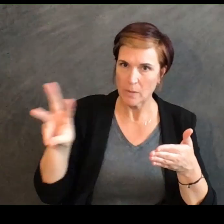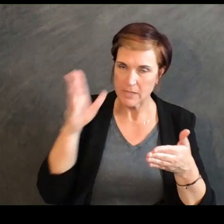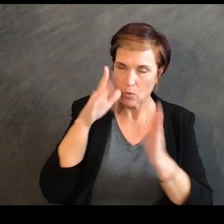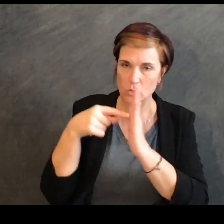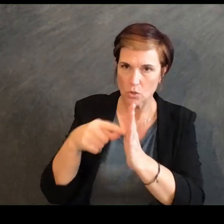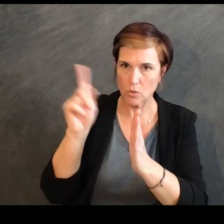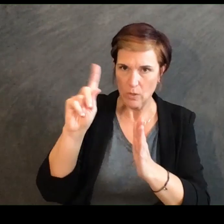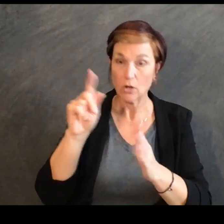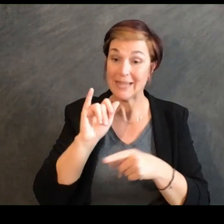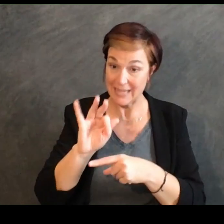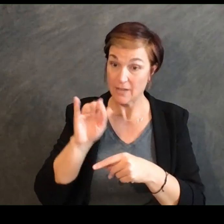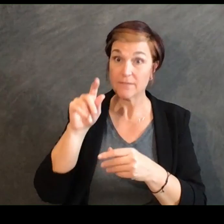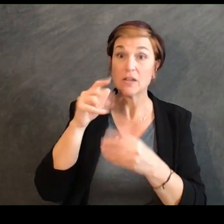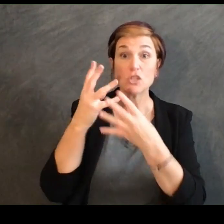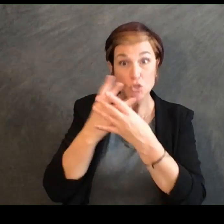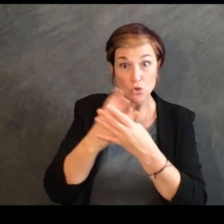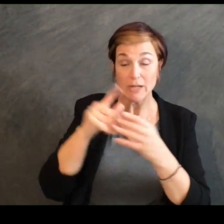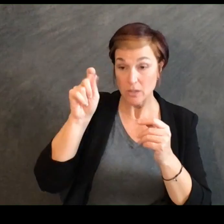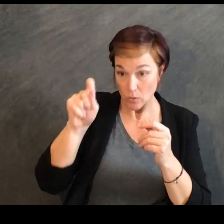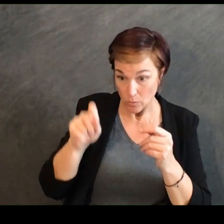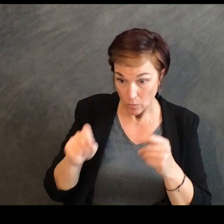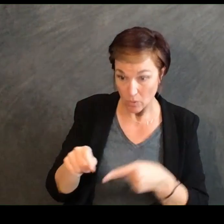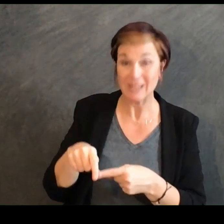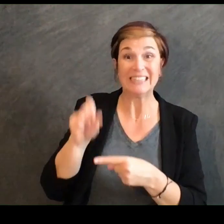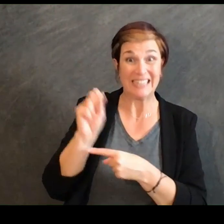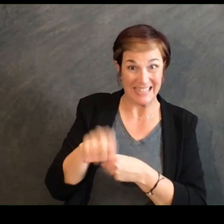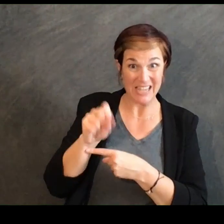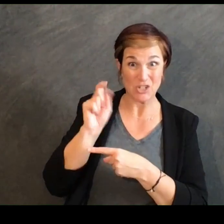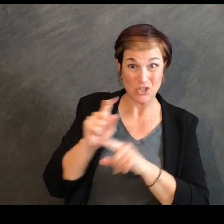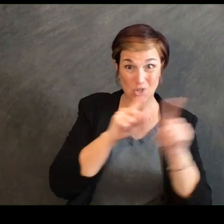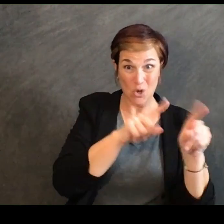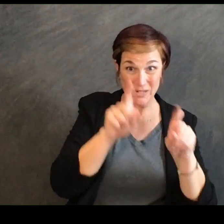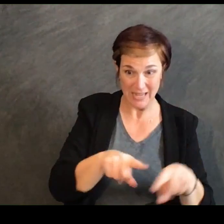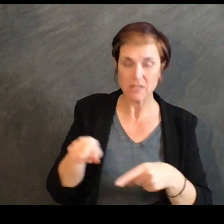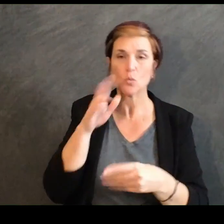to have a test there and these incredible companies will will process